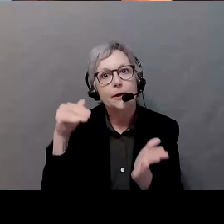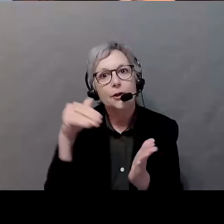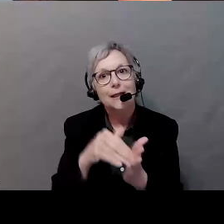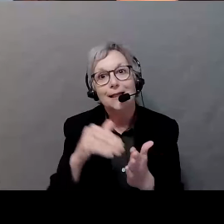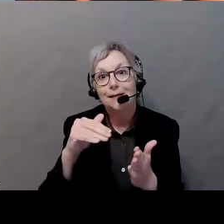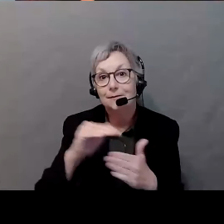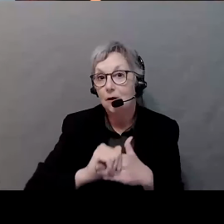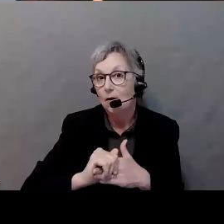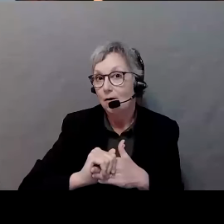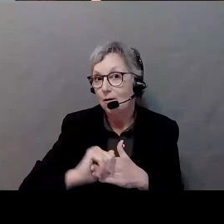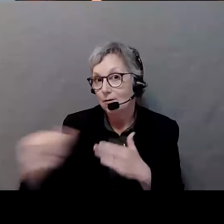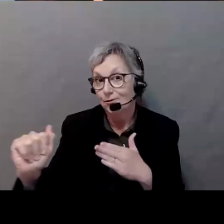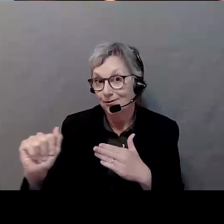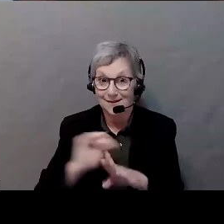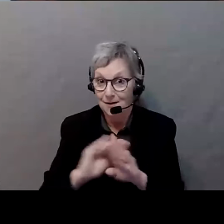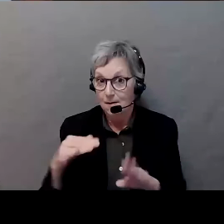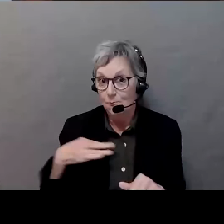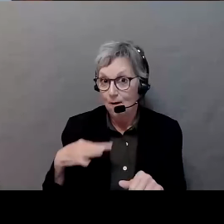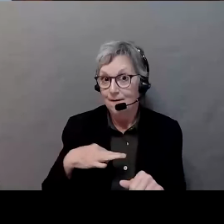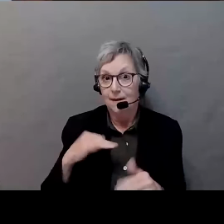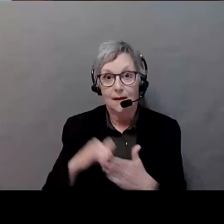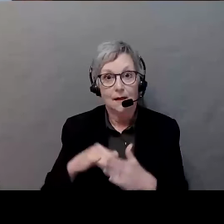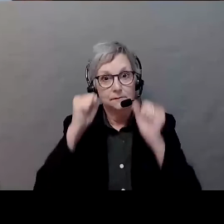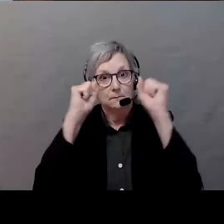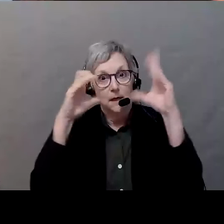THAT IS AMAZING FOR WHAT WE ARE ABLE TO DO WITH OUR